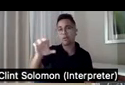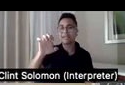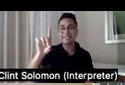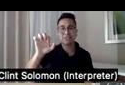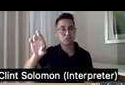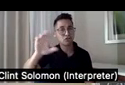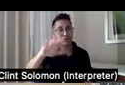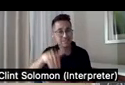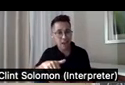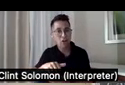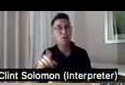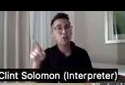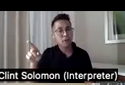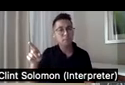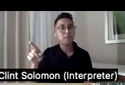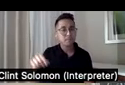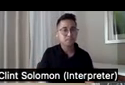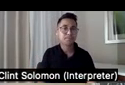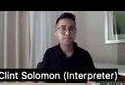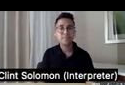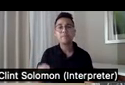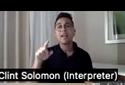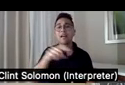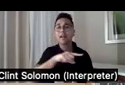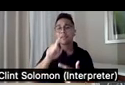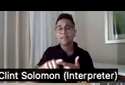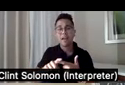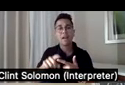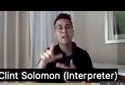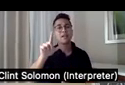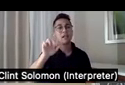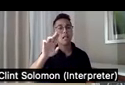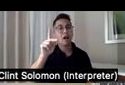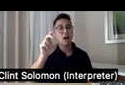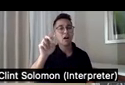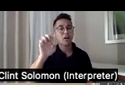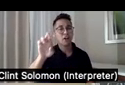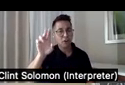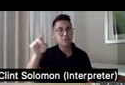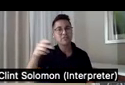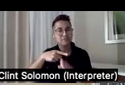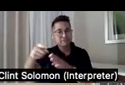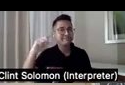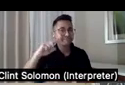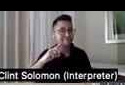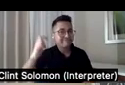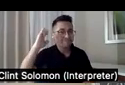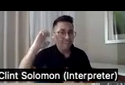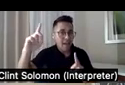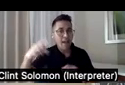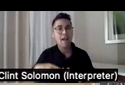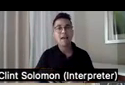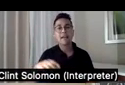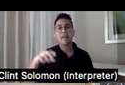at all study and then um luckner who's in the field of deaf education and i and k farrell um